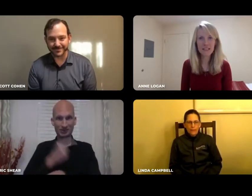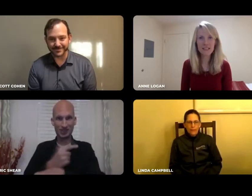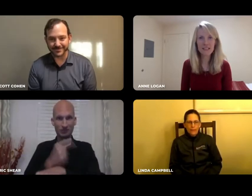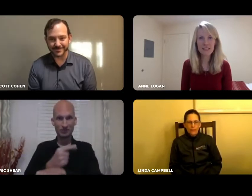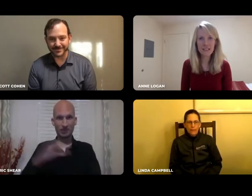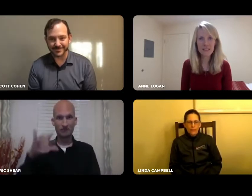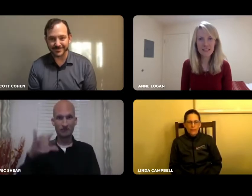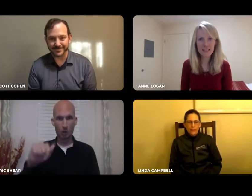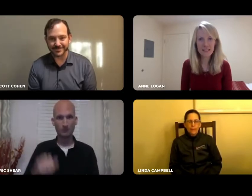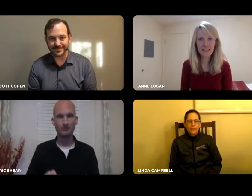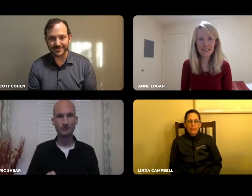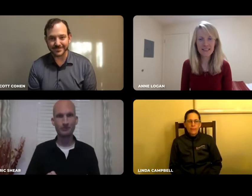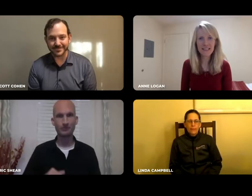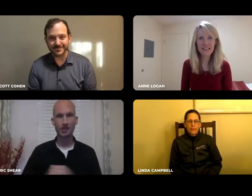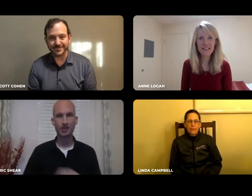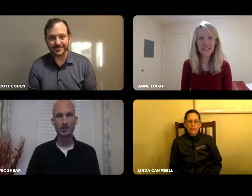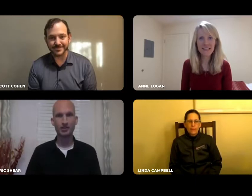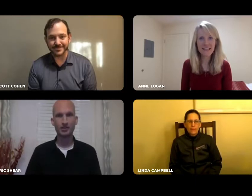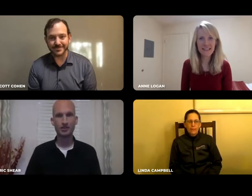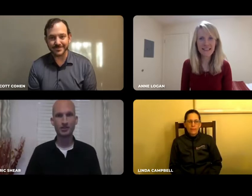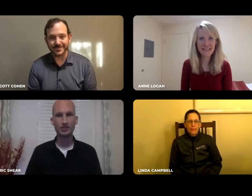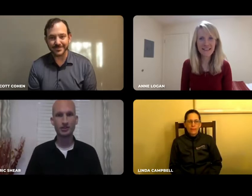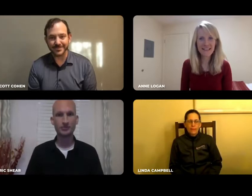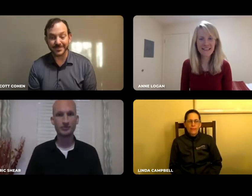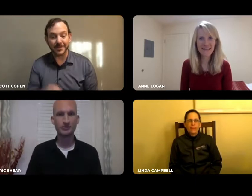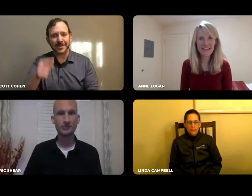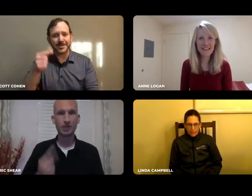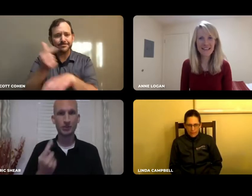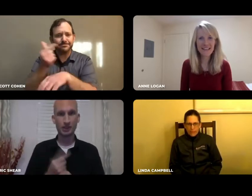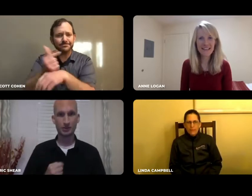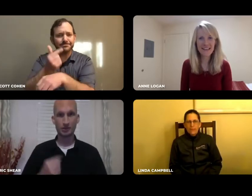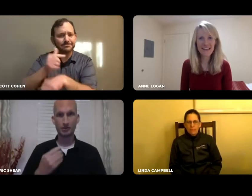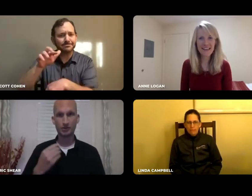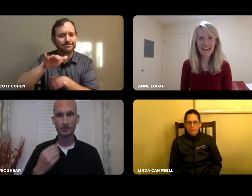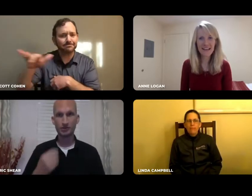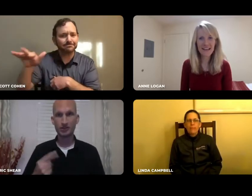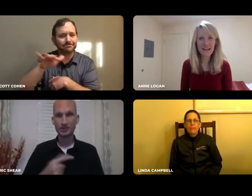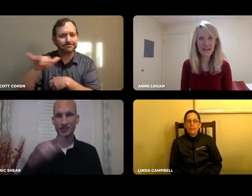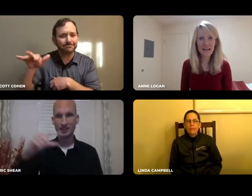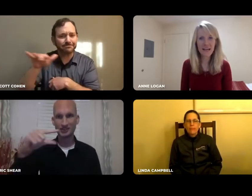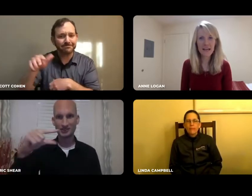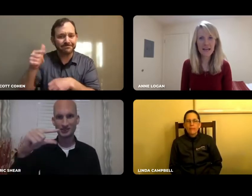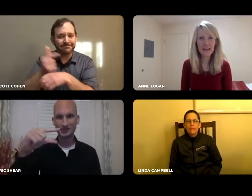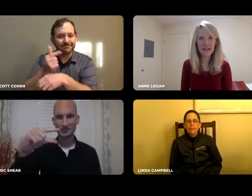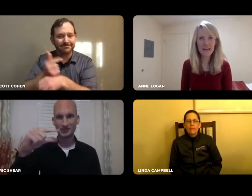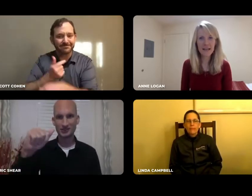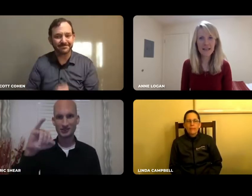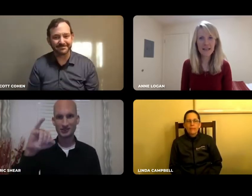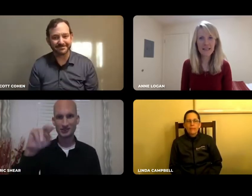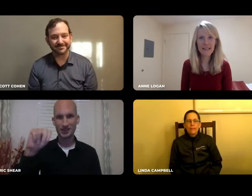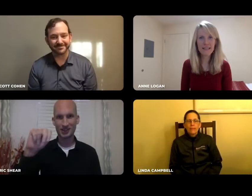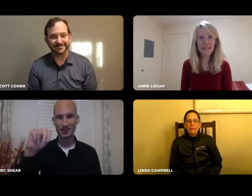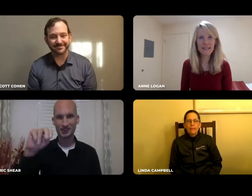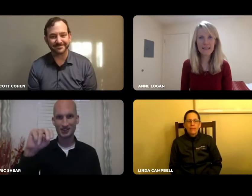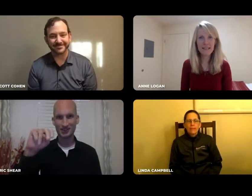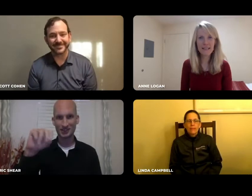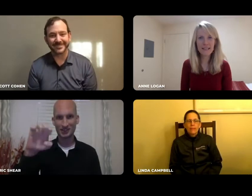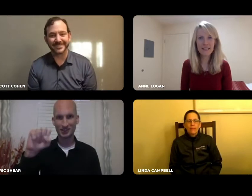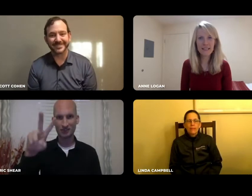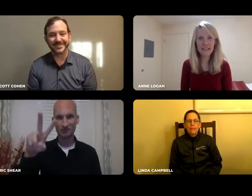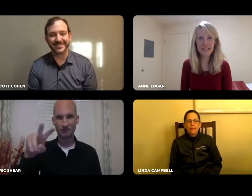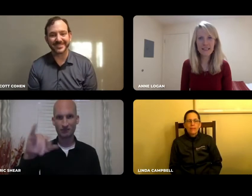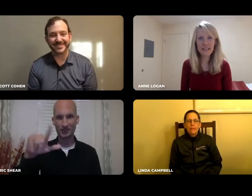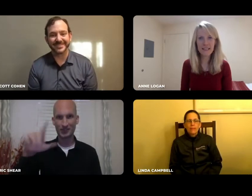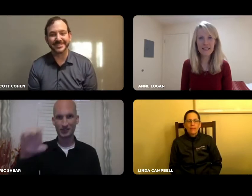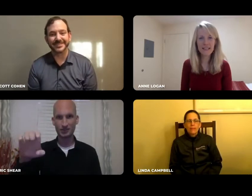University of Florida In Ginsville Florida.